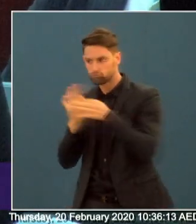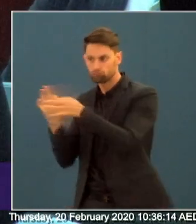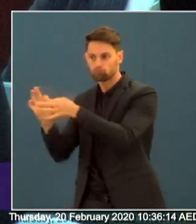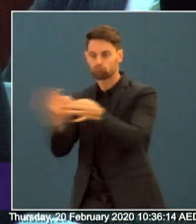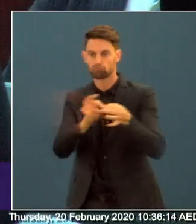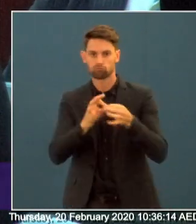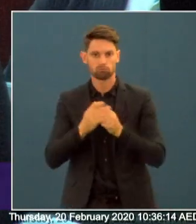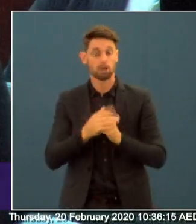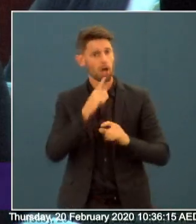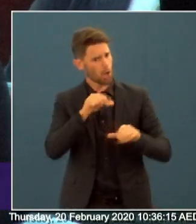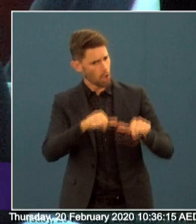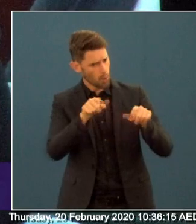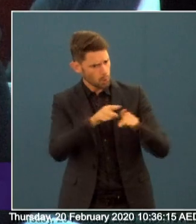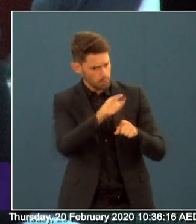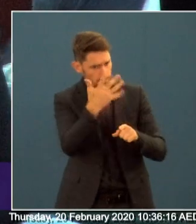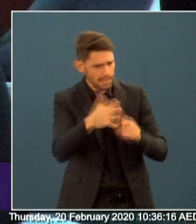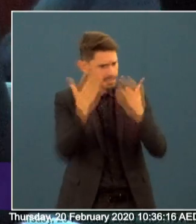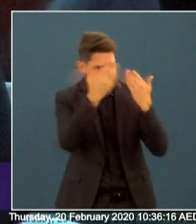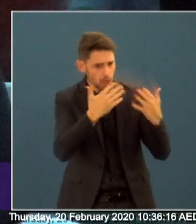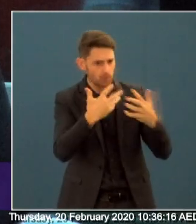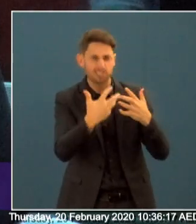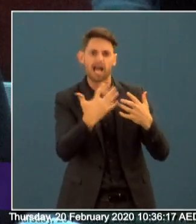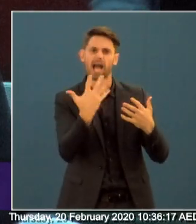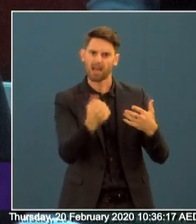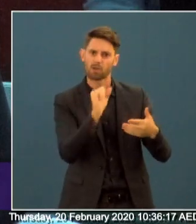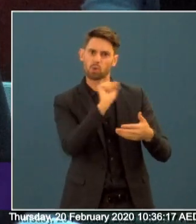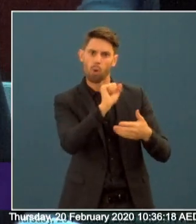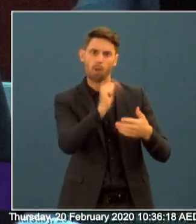and postgraduate, you've set them out in some detail in paragraph 6 of the statement.